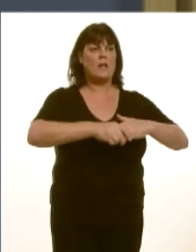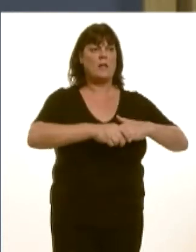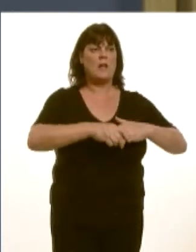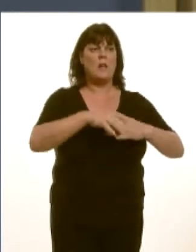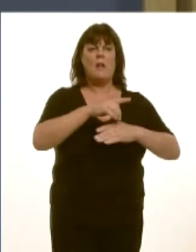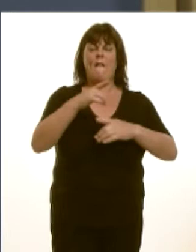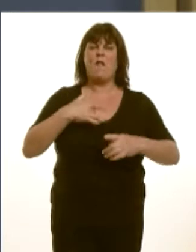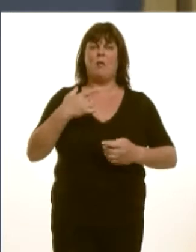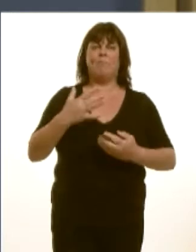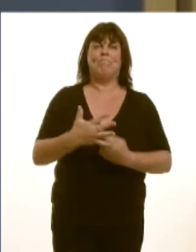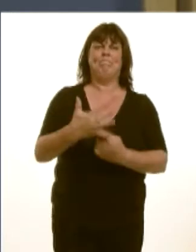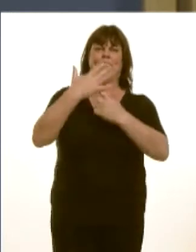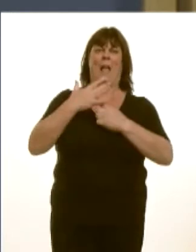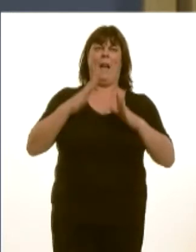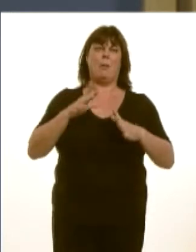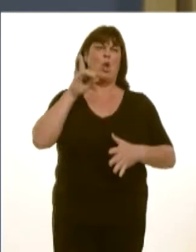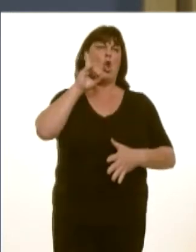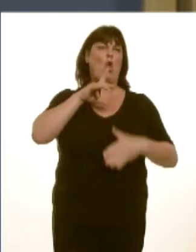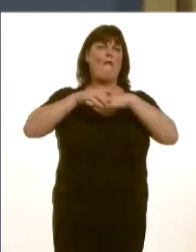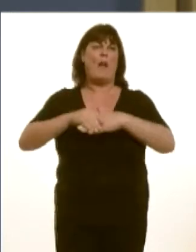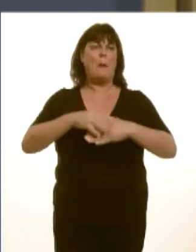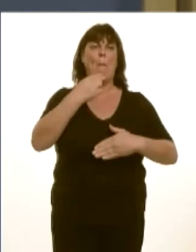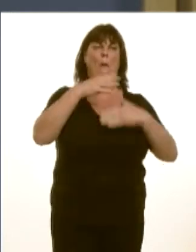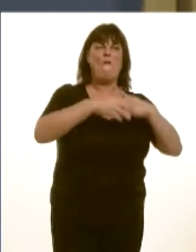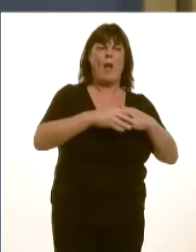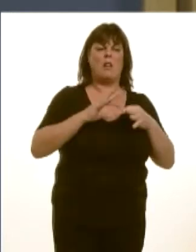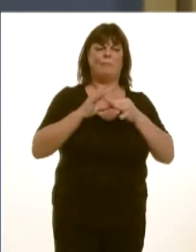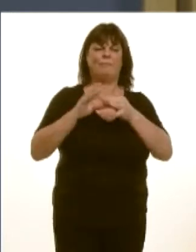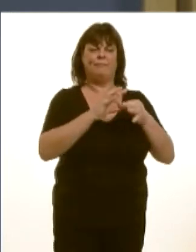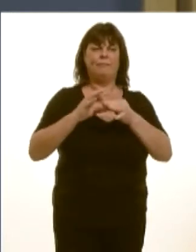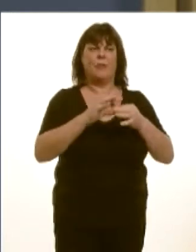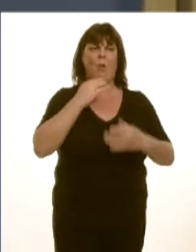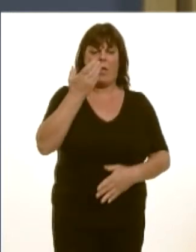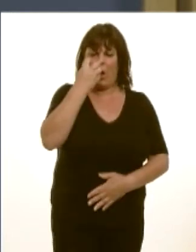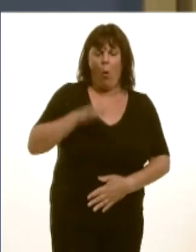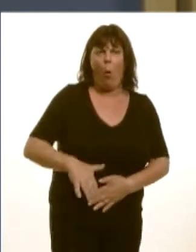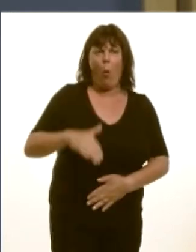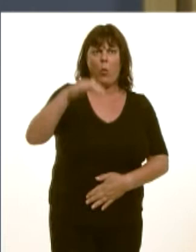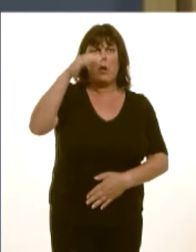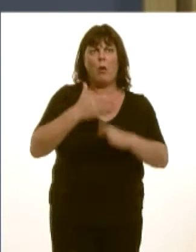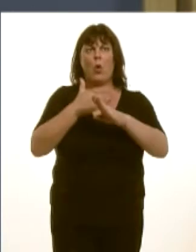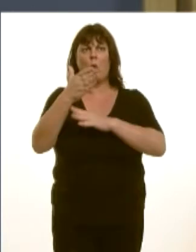This continues more seriously as they get older in secondary school.